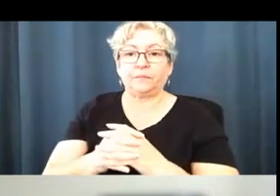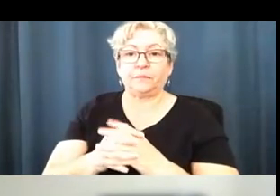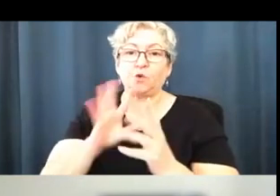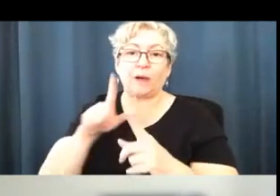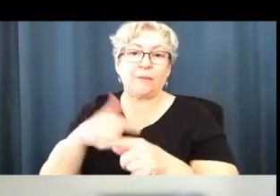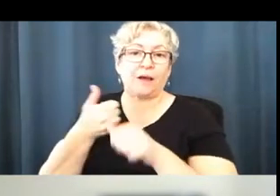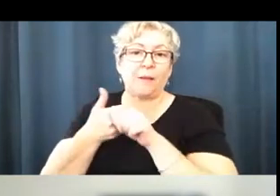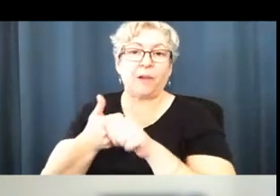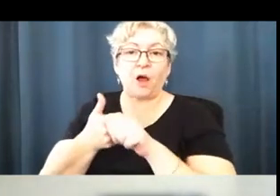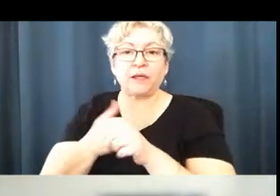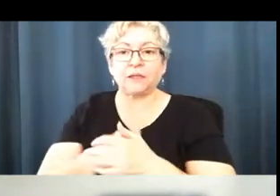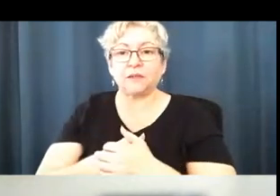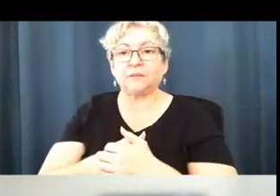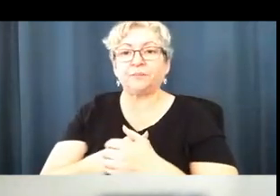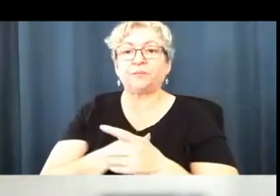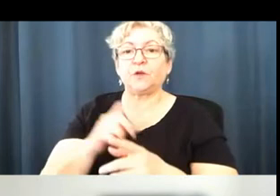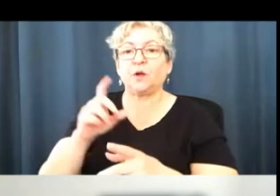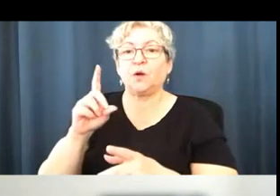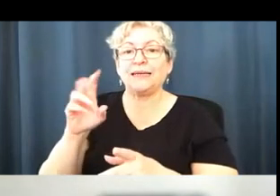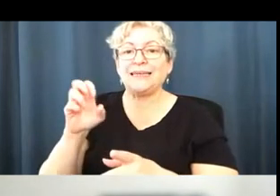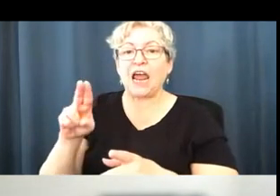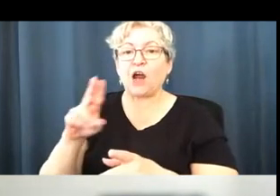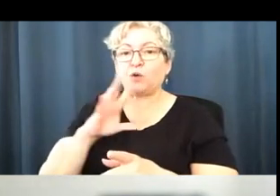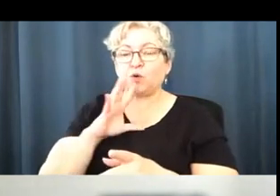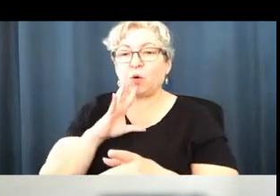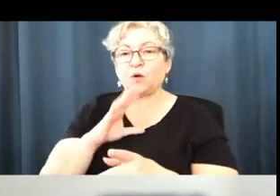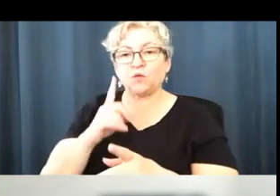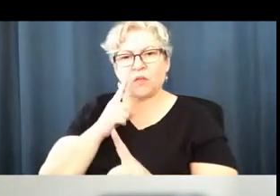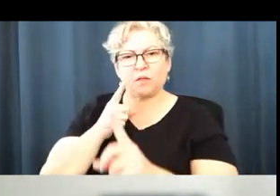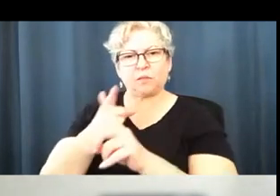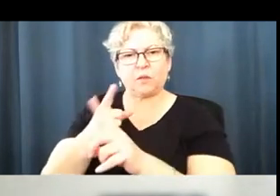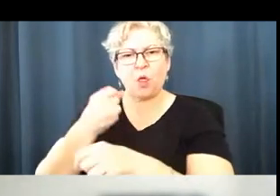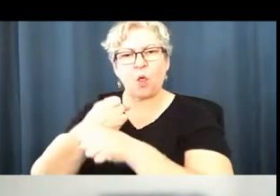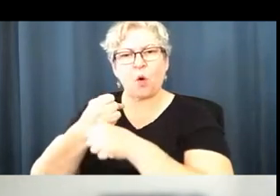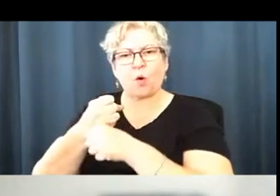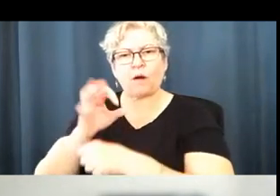Yeah, in that area, one of those things you wanna look at, is to target at workflows in your, if you've got a site